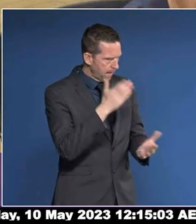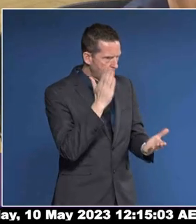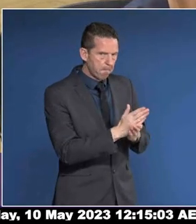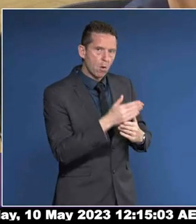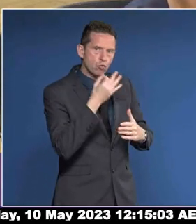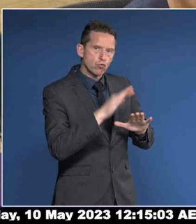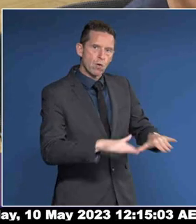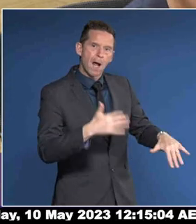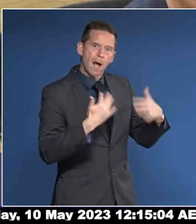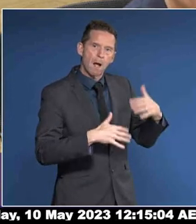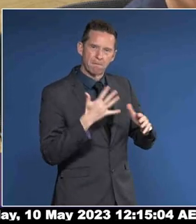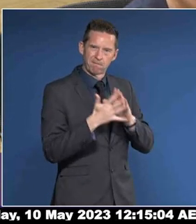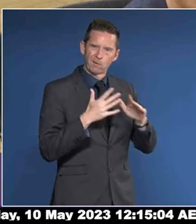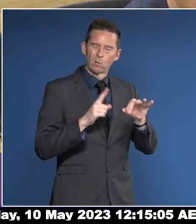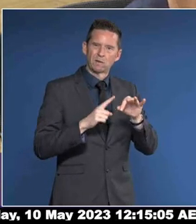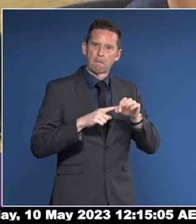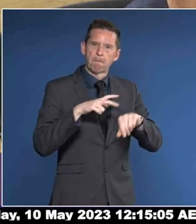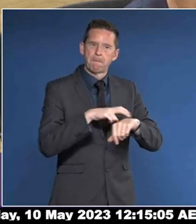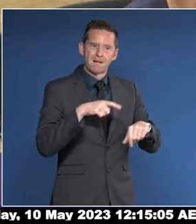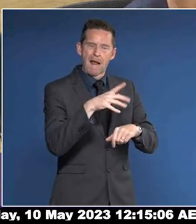Police need to know and understand what 'harm' means.